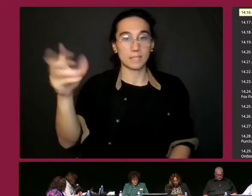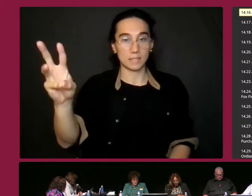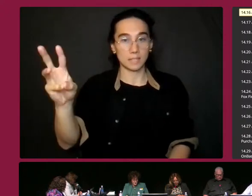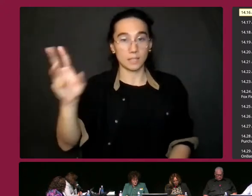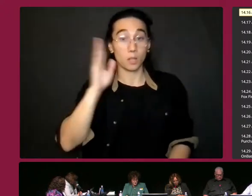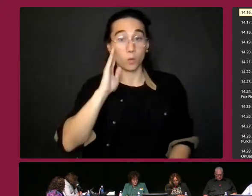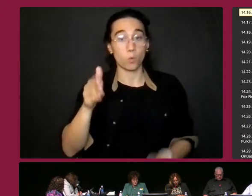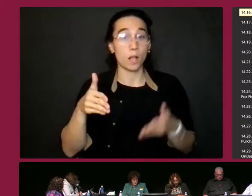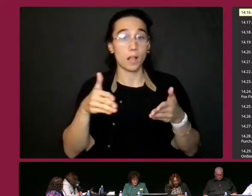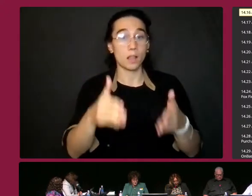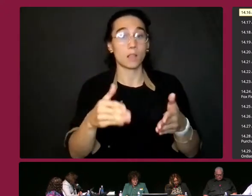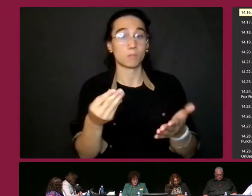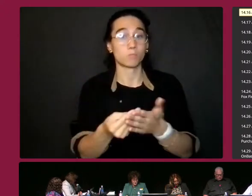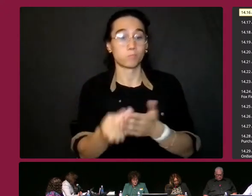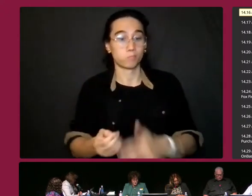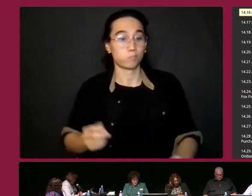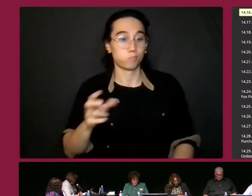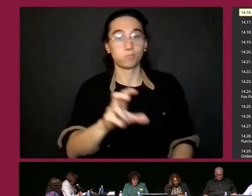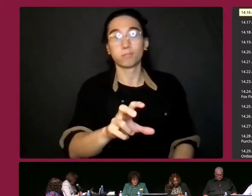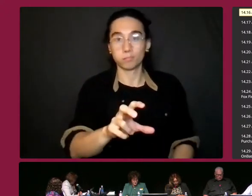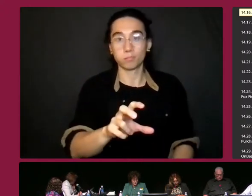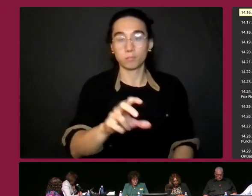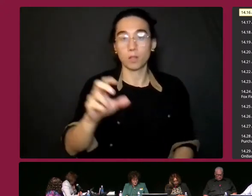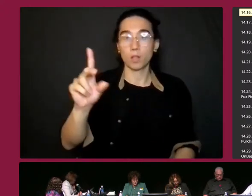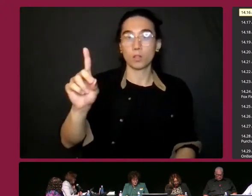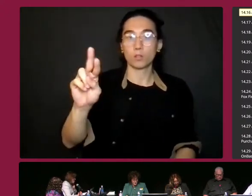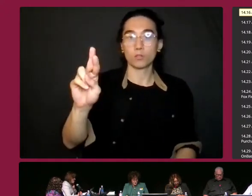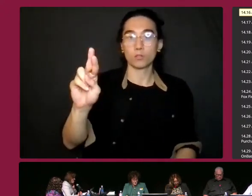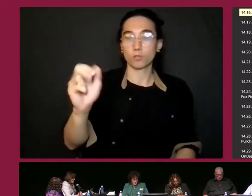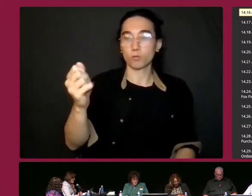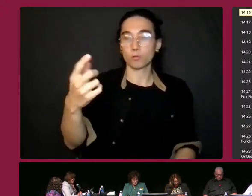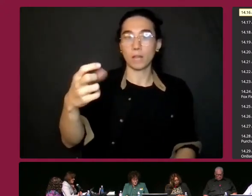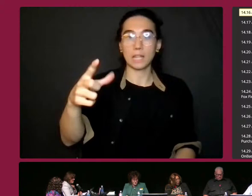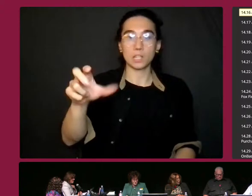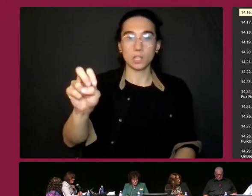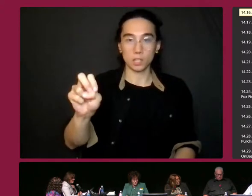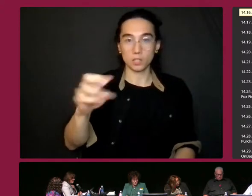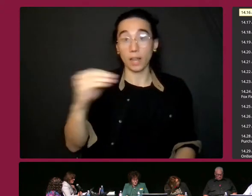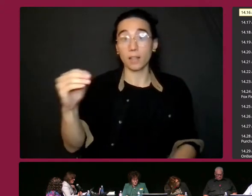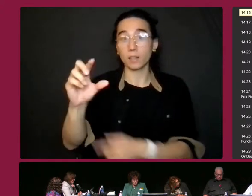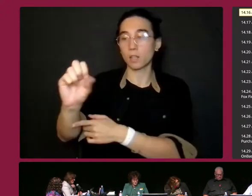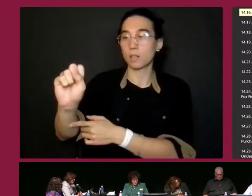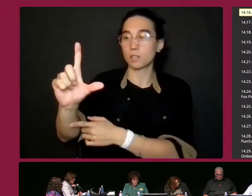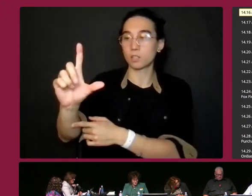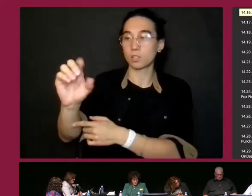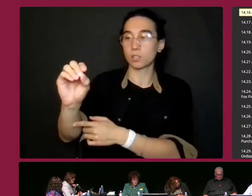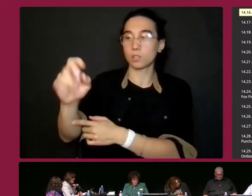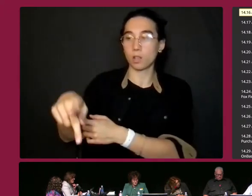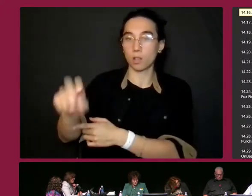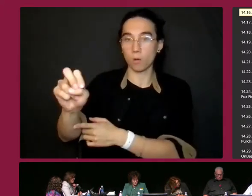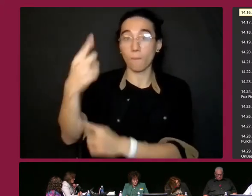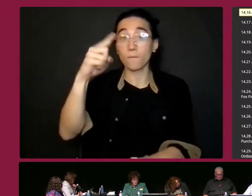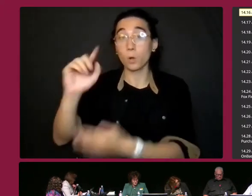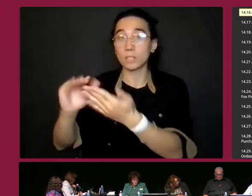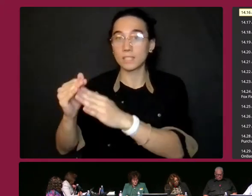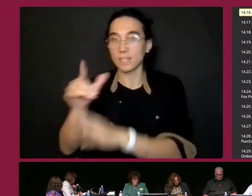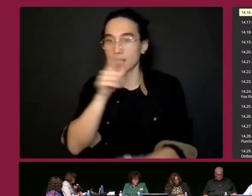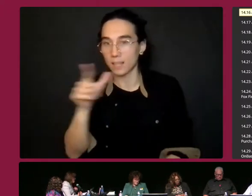and slope easement to the City of Lancaster. Is there any further discussion? The vote?